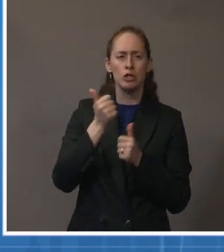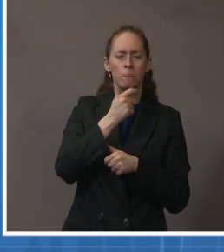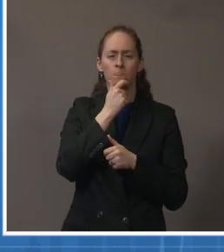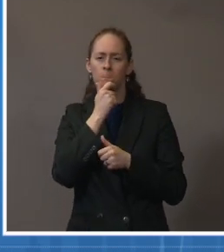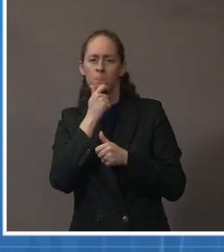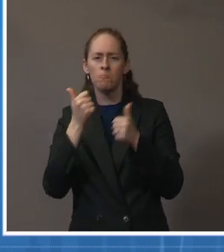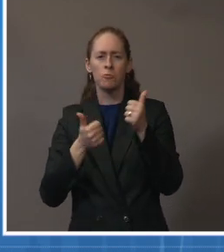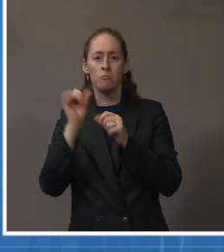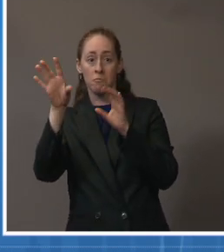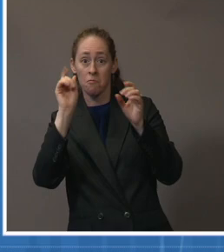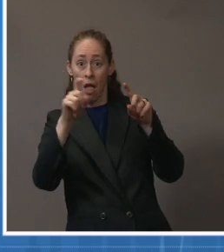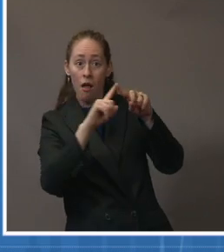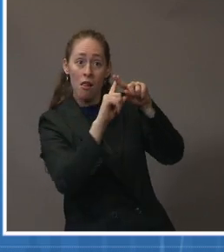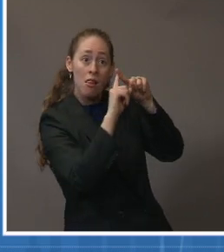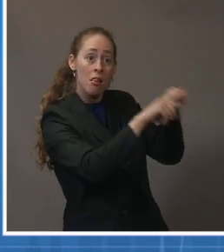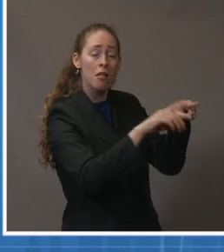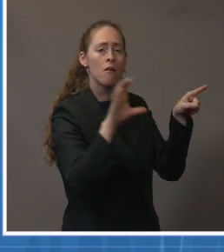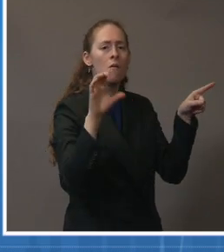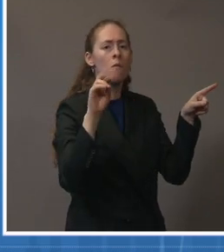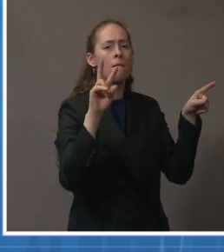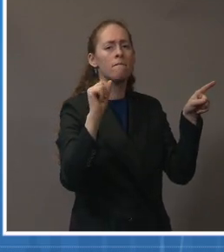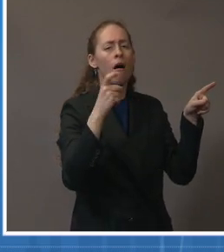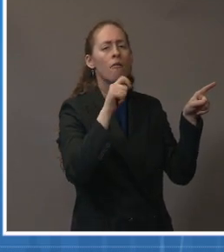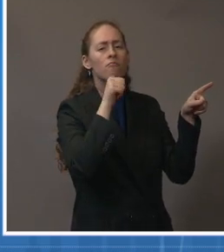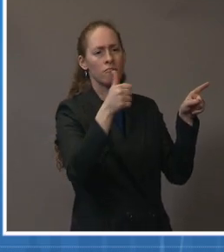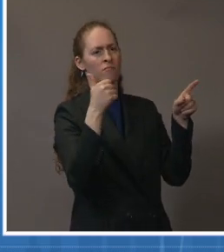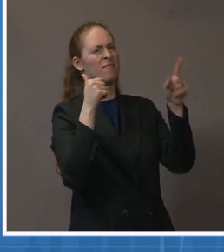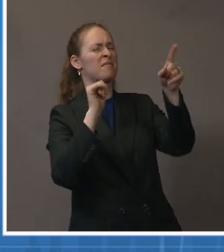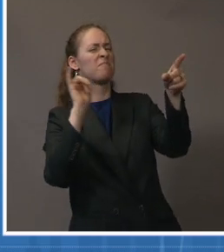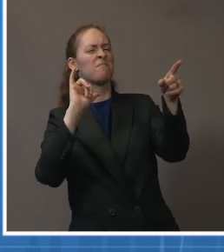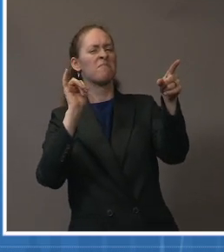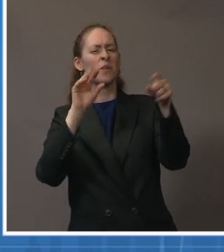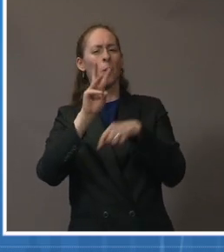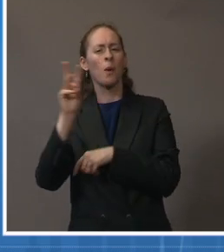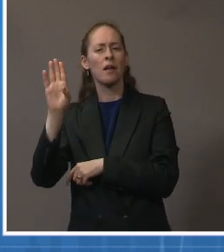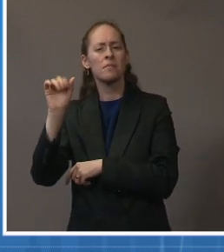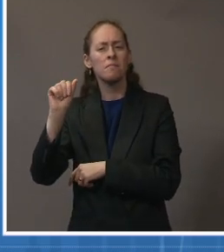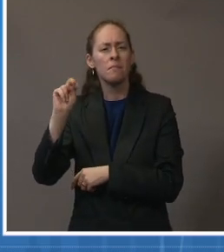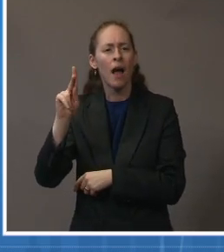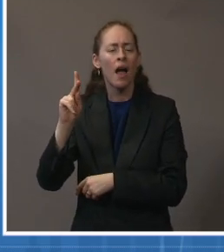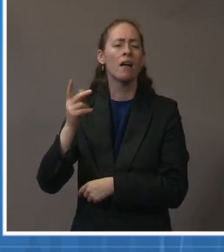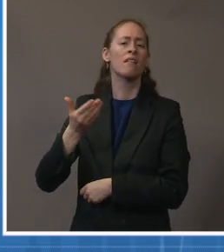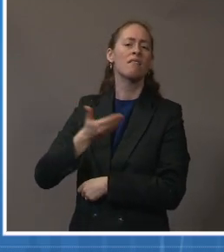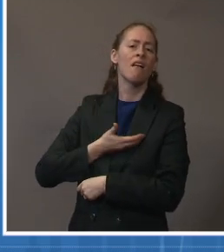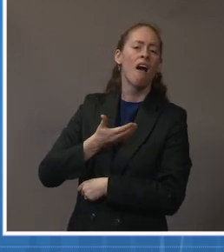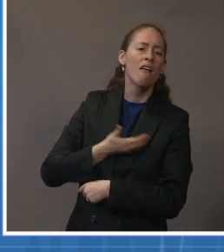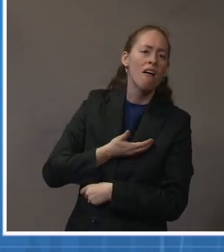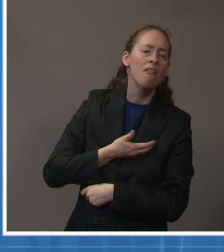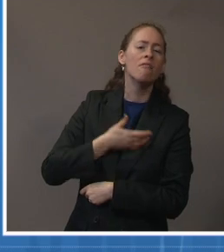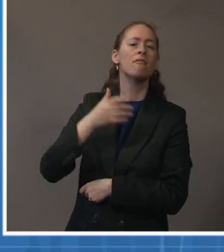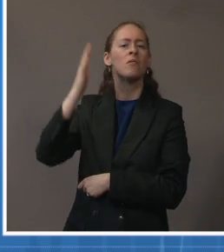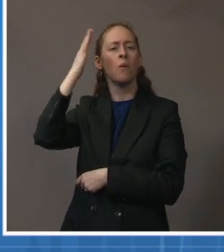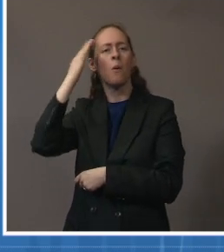Korea is one case of that. The West Bank and Gaza, as I mentioned, is another case where we're not asking anything of the people